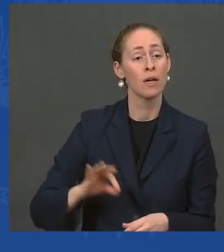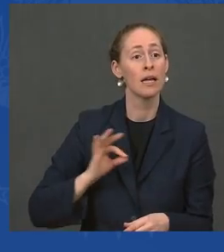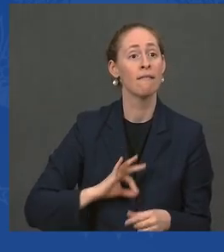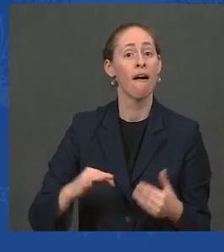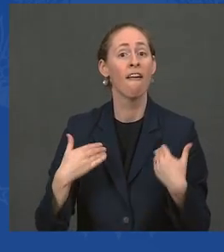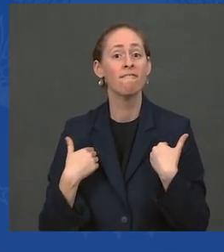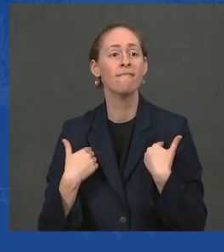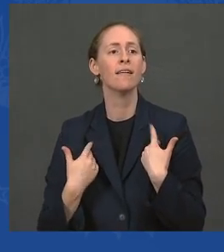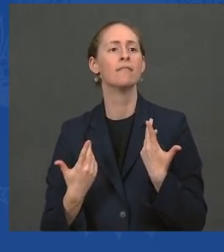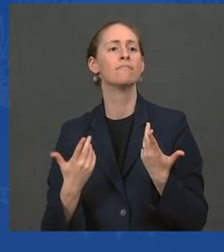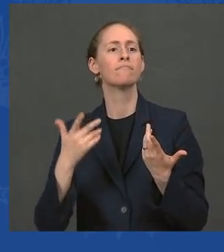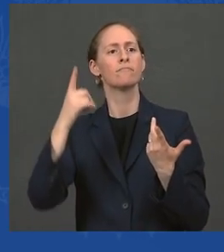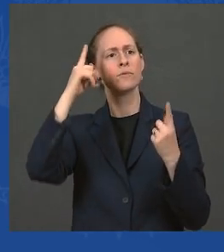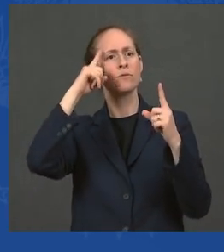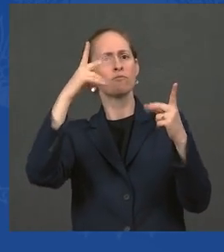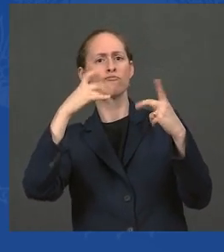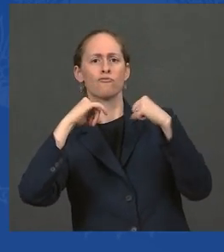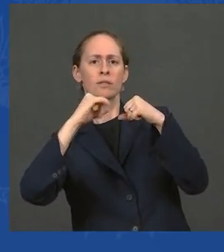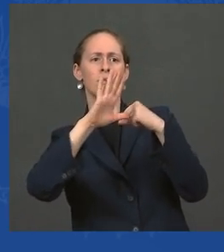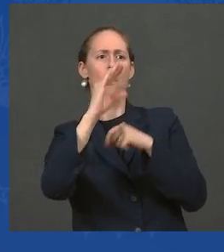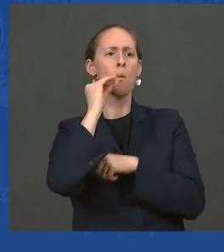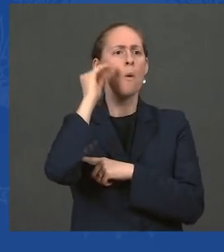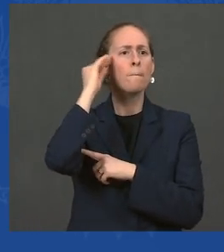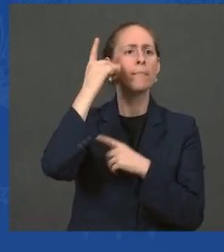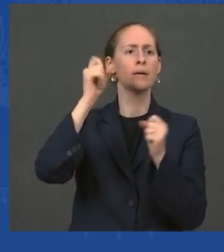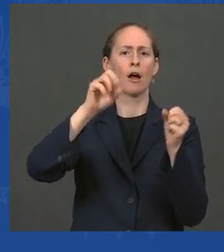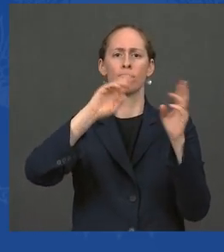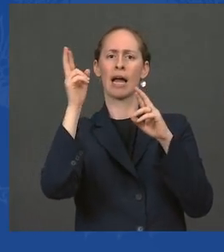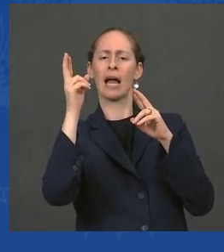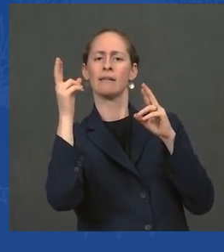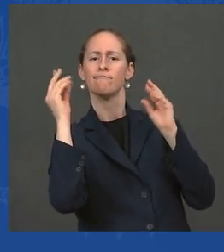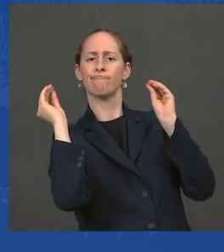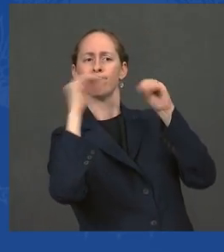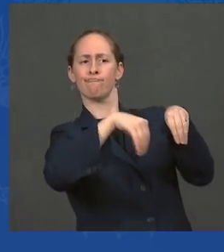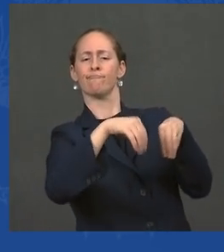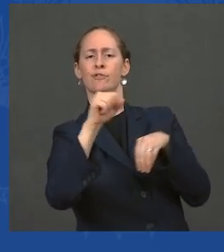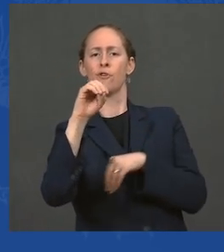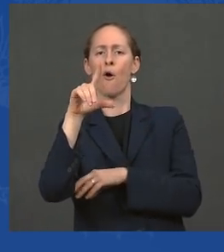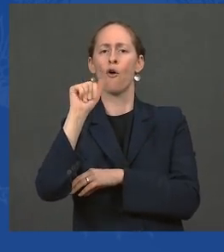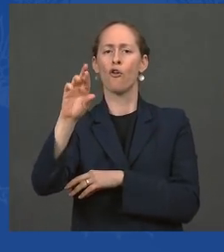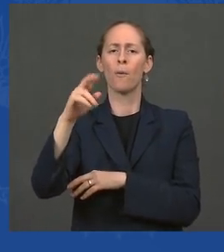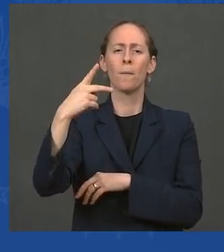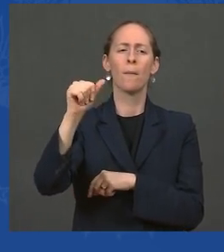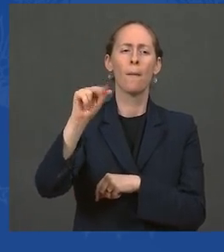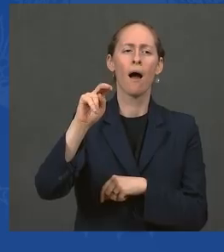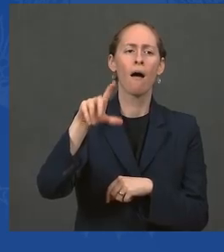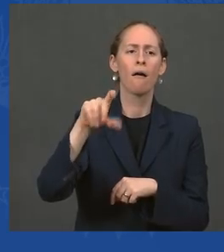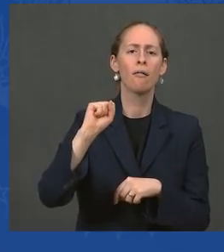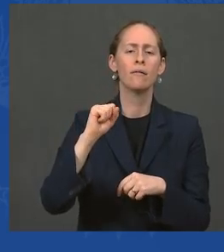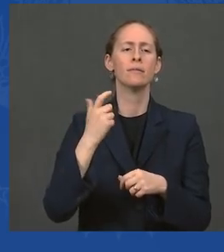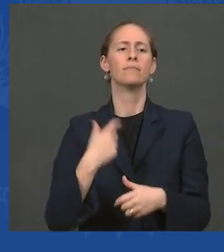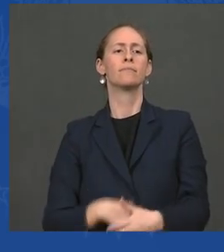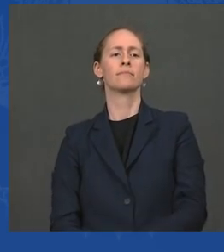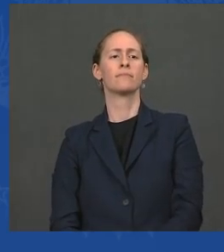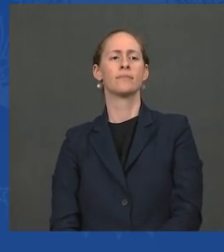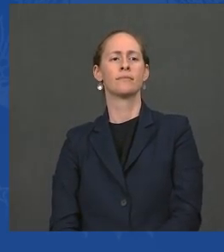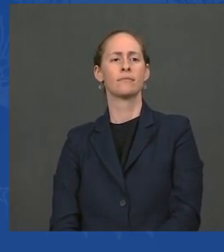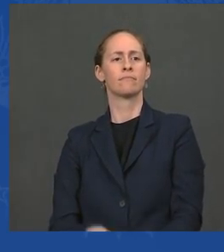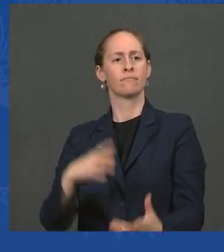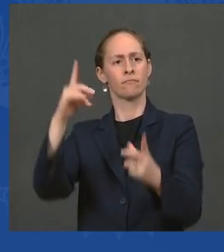install solar panels, develop clean energy products, help businesses produce more clean energy. It's real -- I promise you.